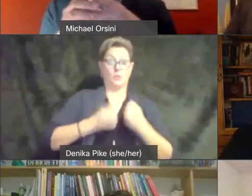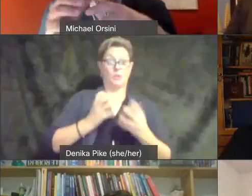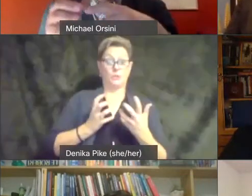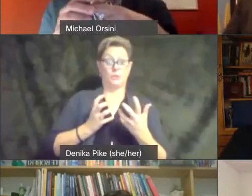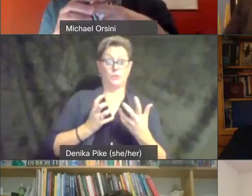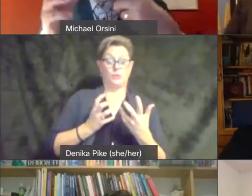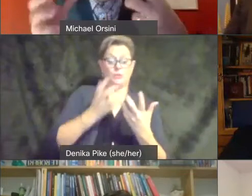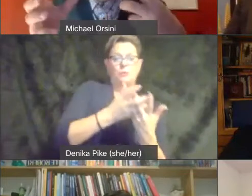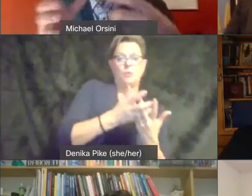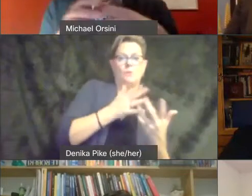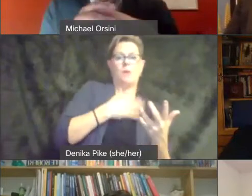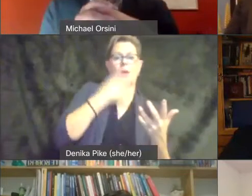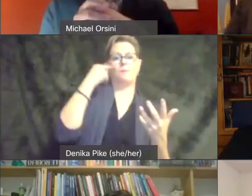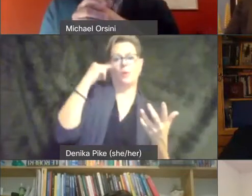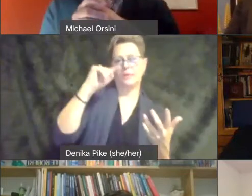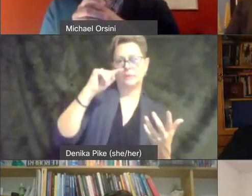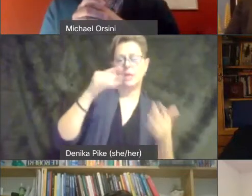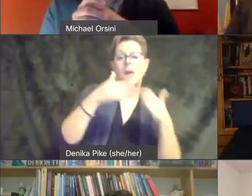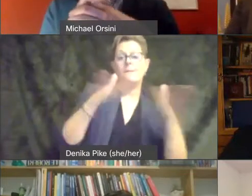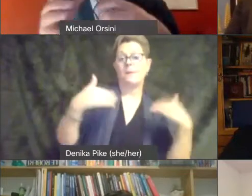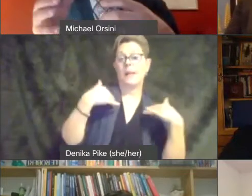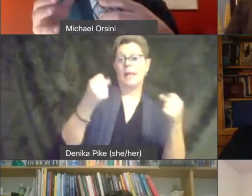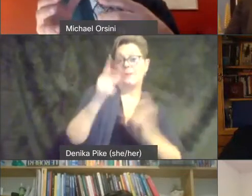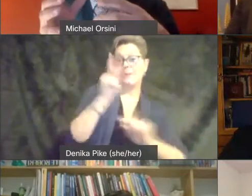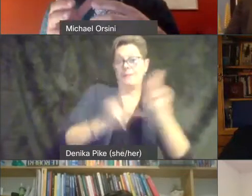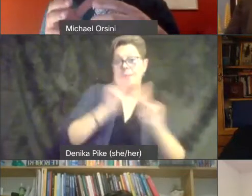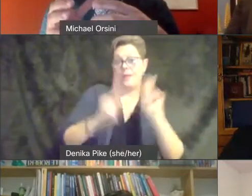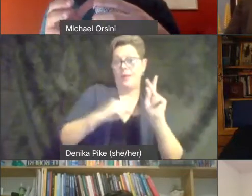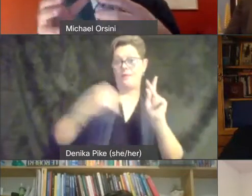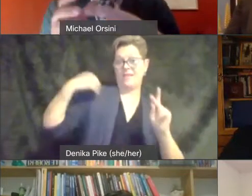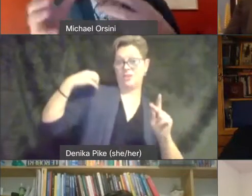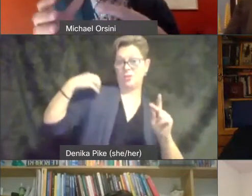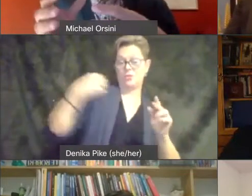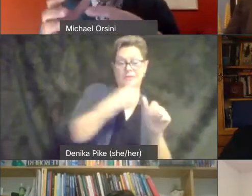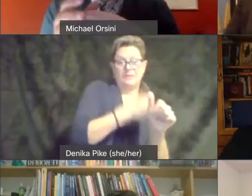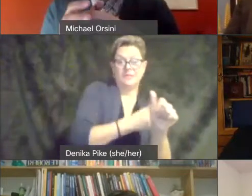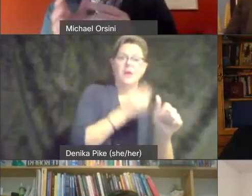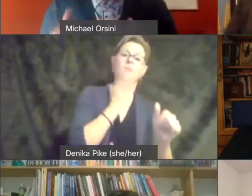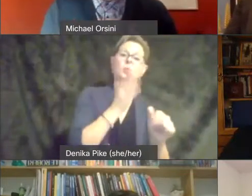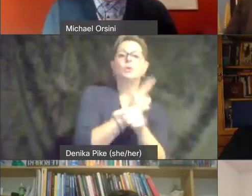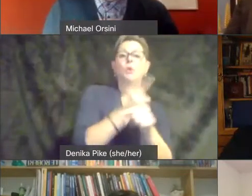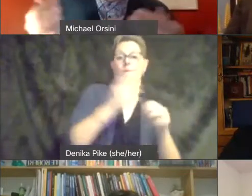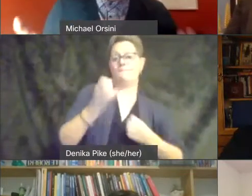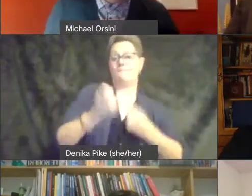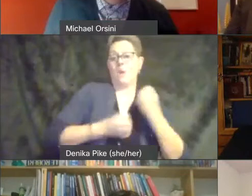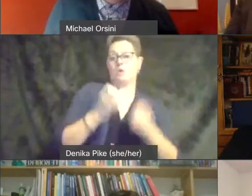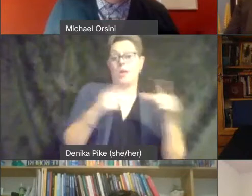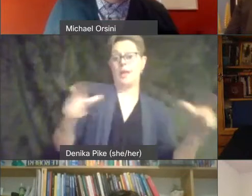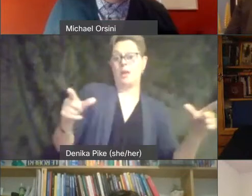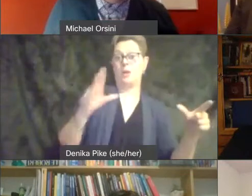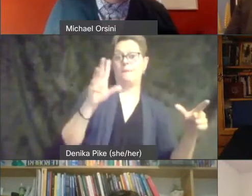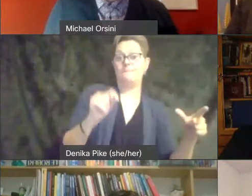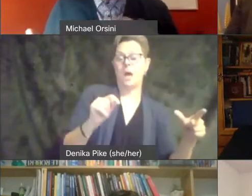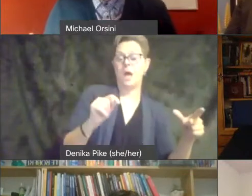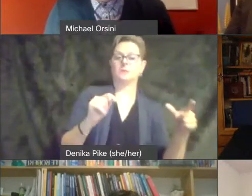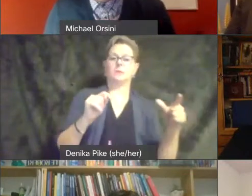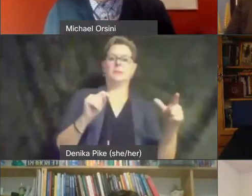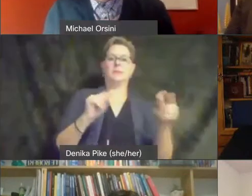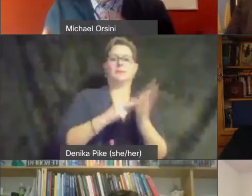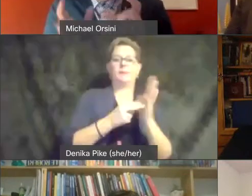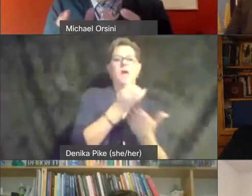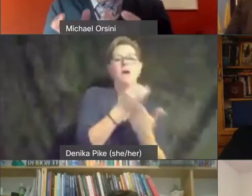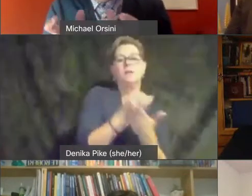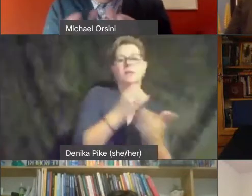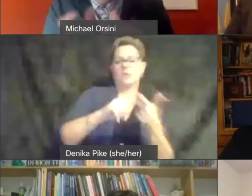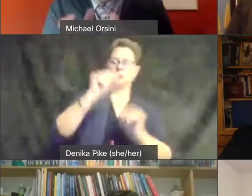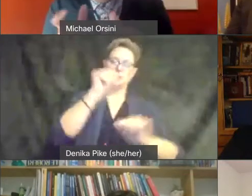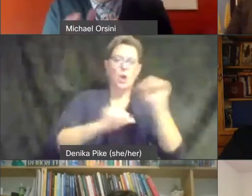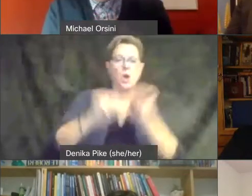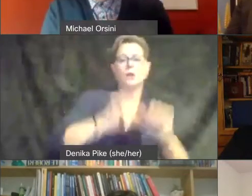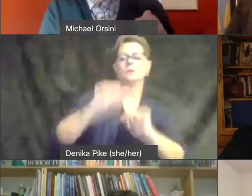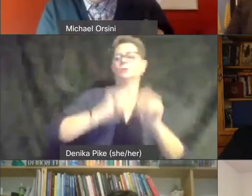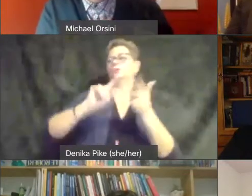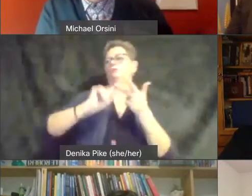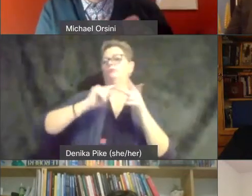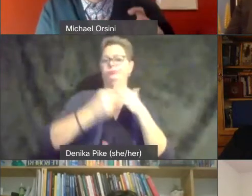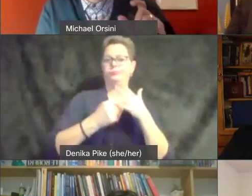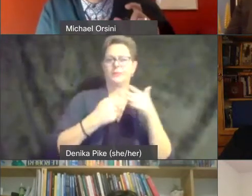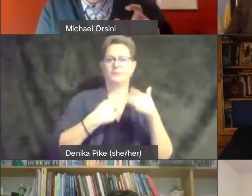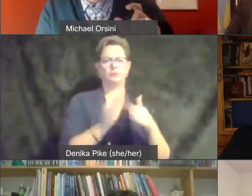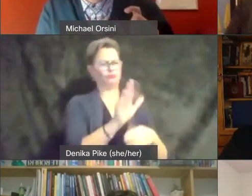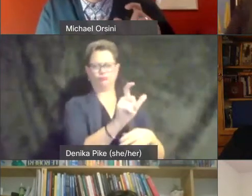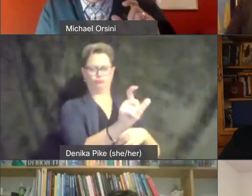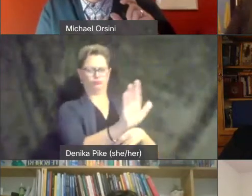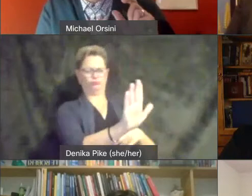So that public health folks will will will use emotional language, but it's all but they always talk about being framed in the language of evidence and science and I would push back at that because I think it's also led to.